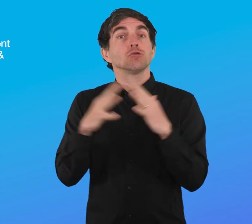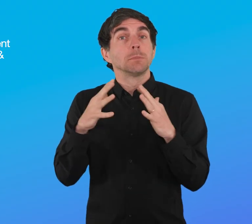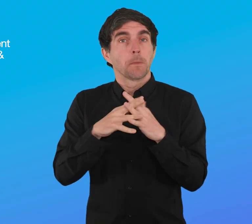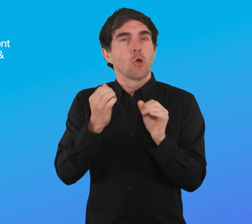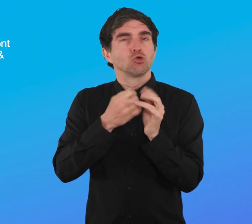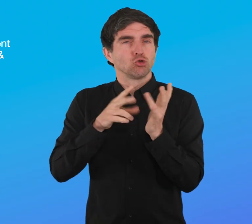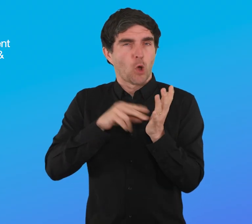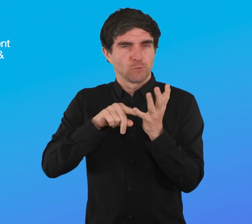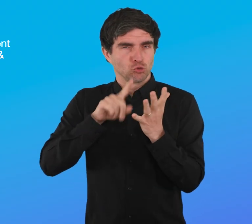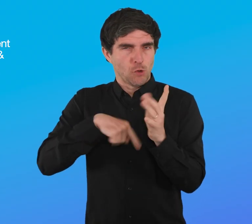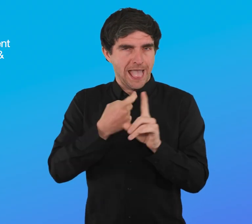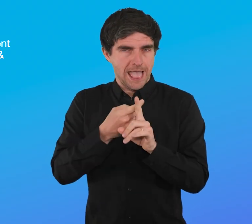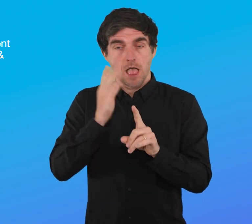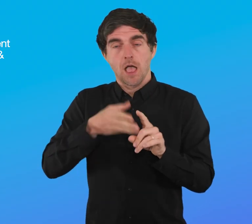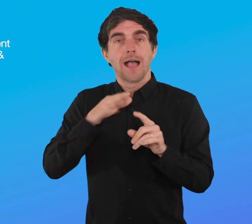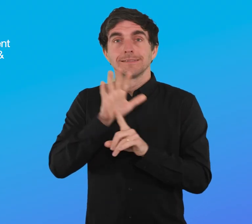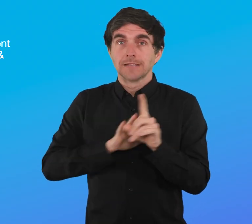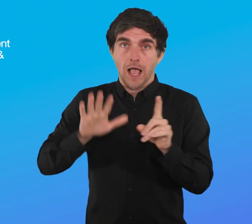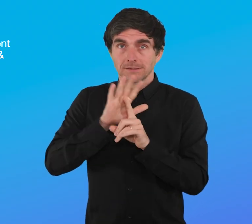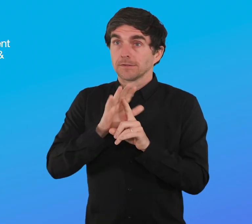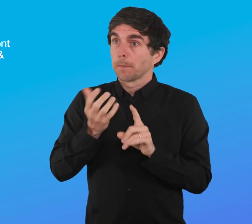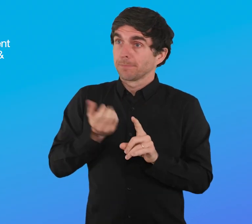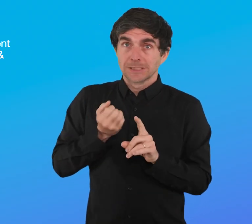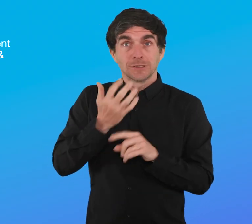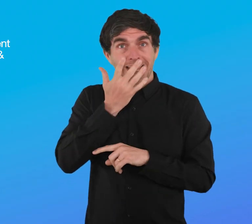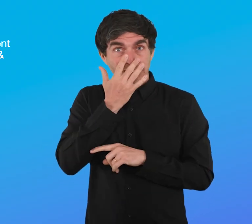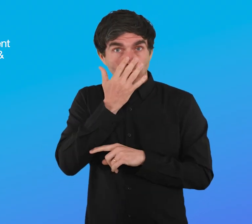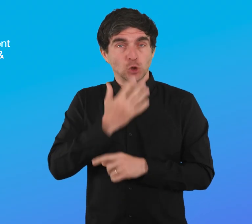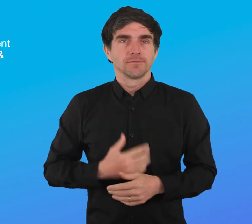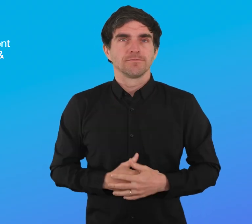www.gov.uk/state-pension-age